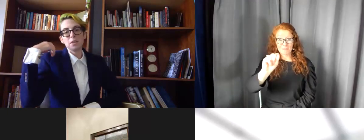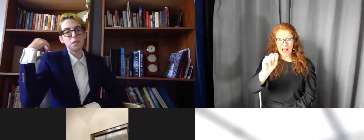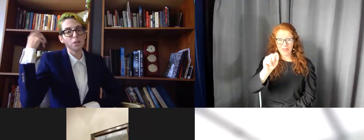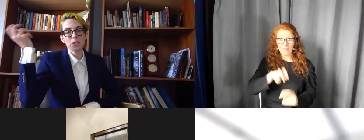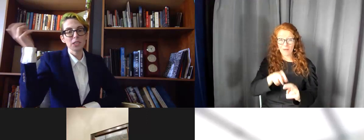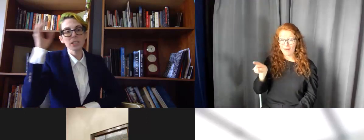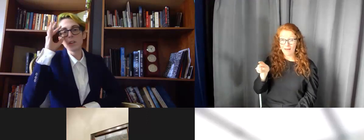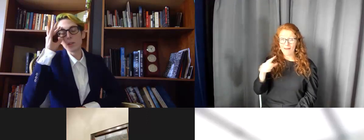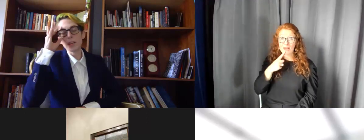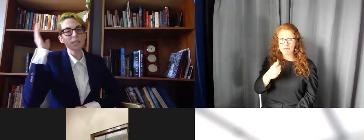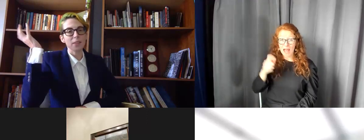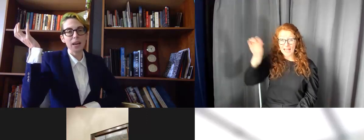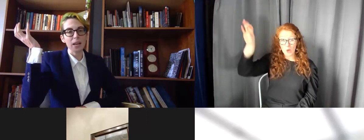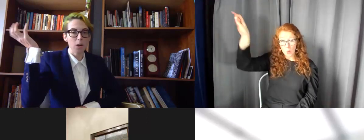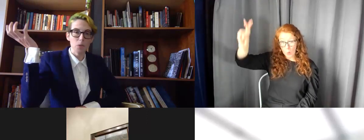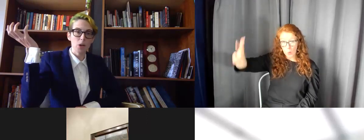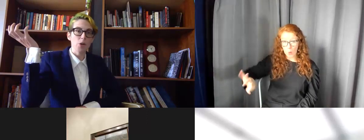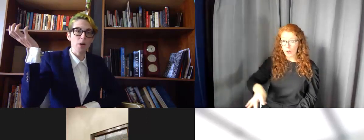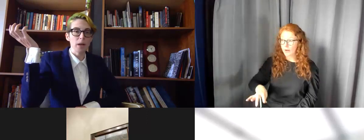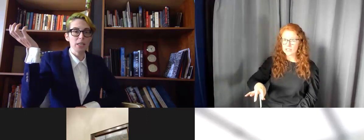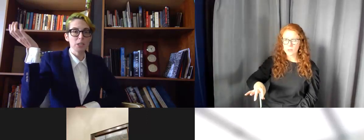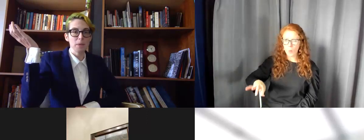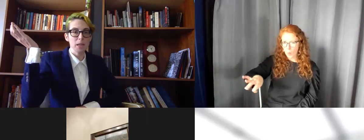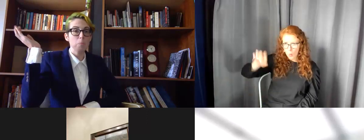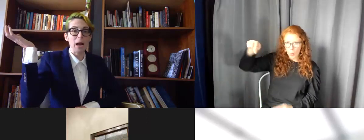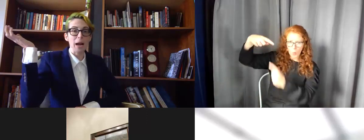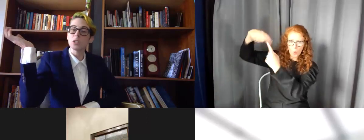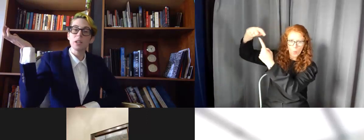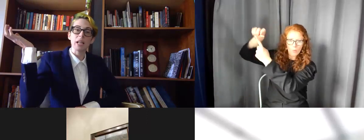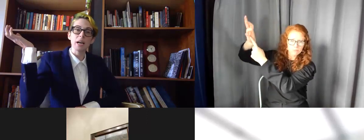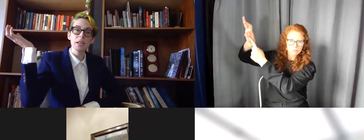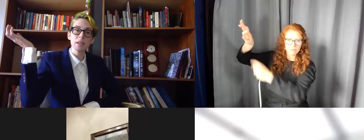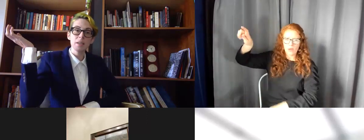Farrah Garland: you know. Just little things like that are great ways to be a practical ally.